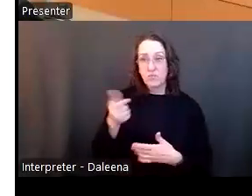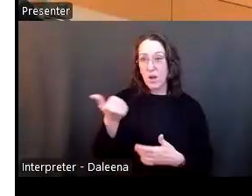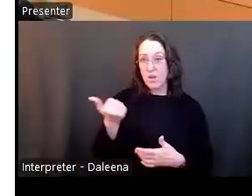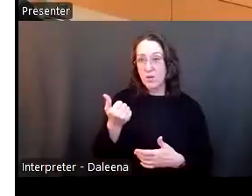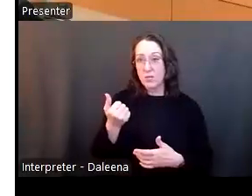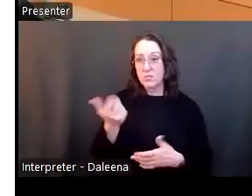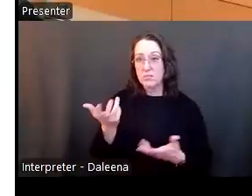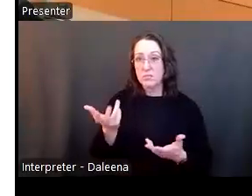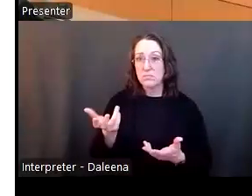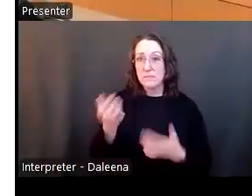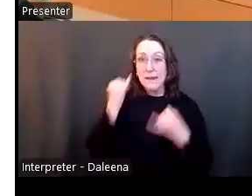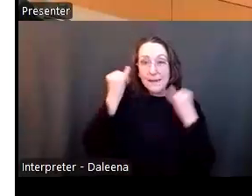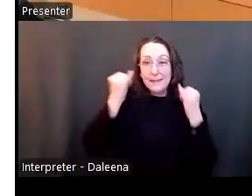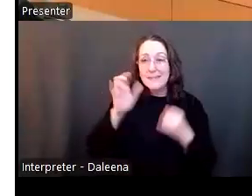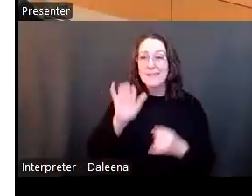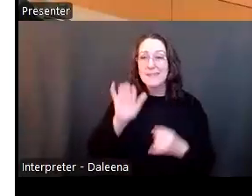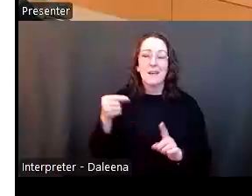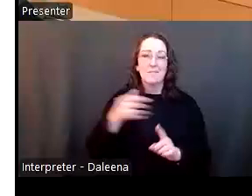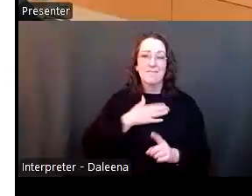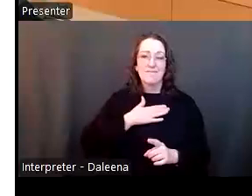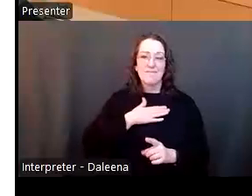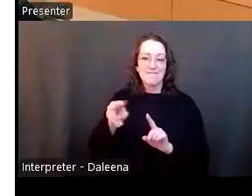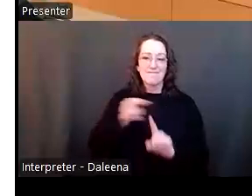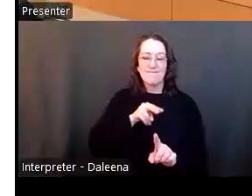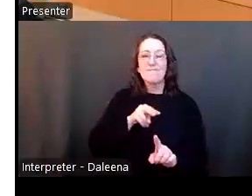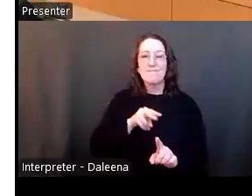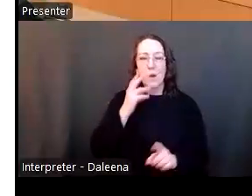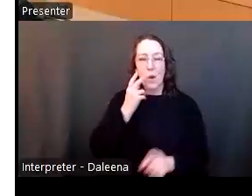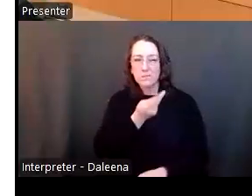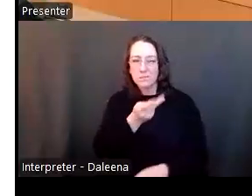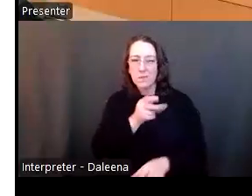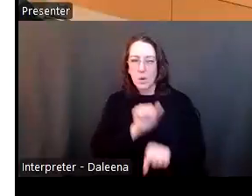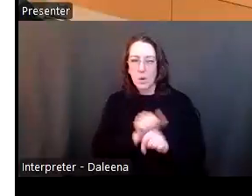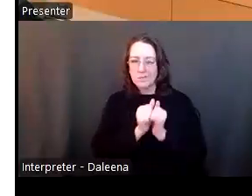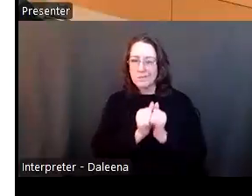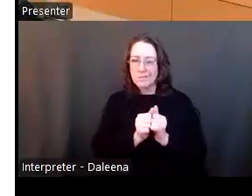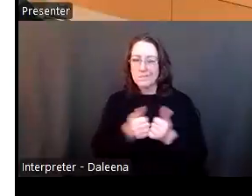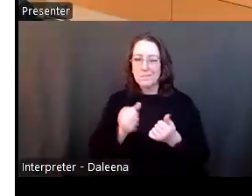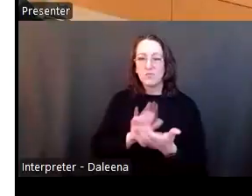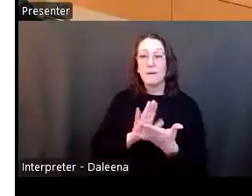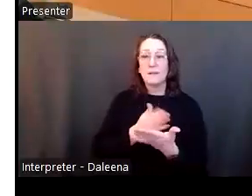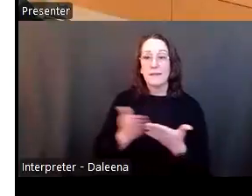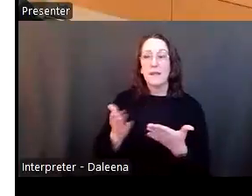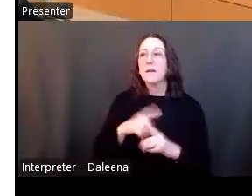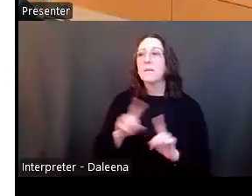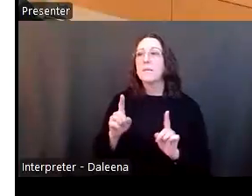um ideas but that's kind of where I'm looking at things I know that you and I are kind of working closely together to try to address these things but that's that's kind of where we're looking